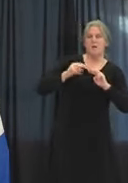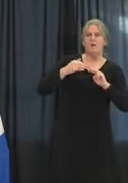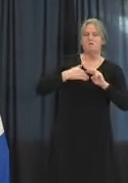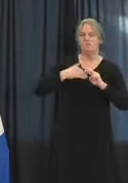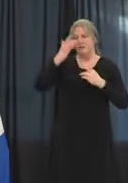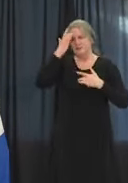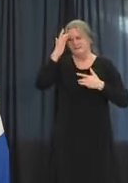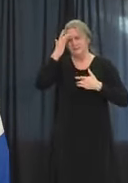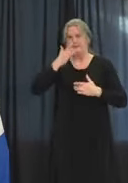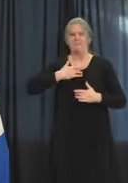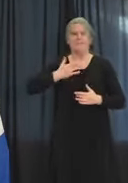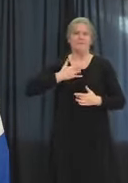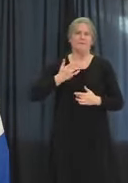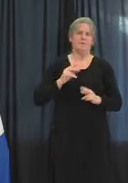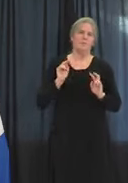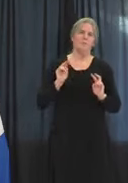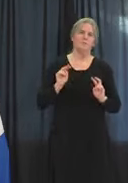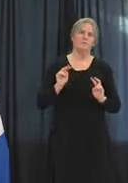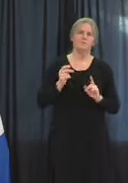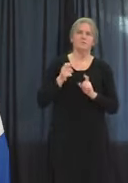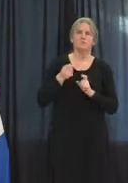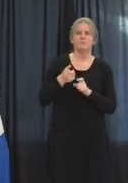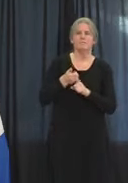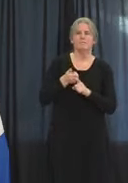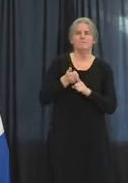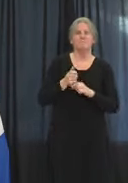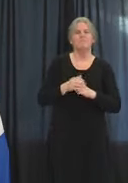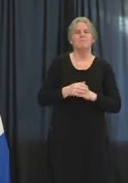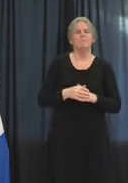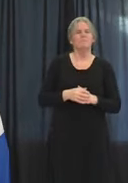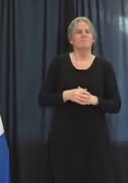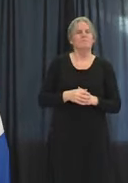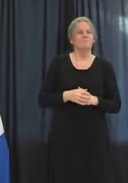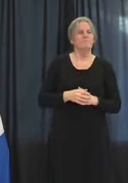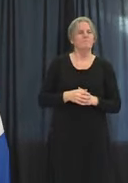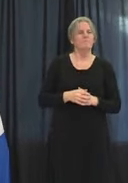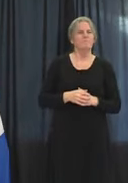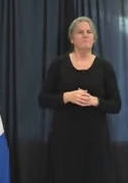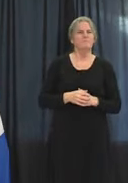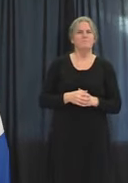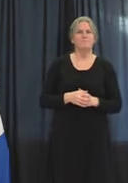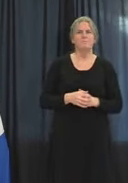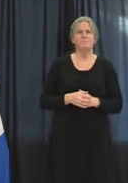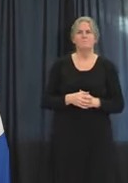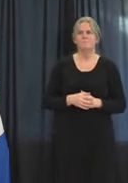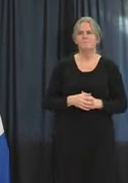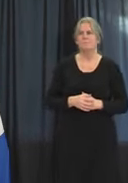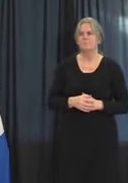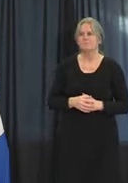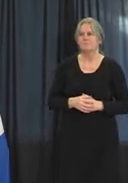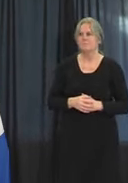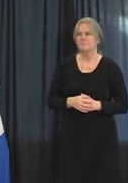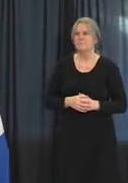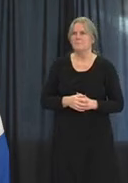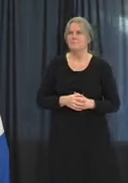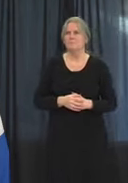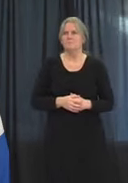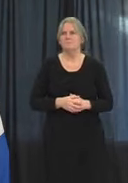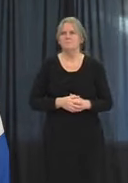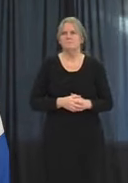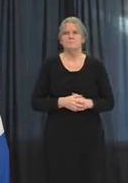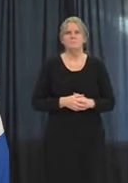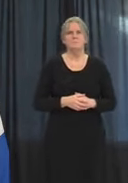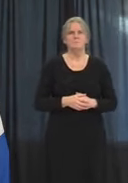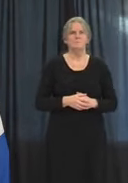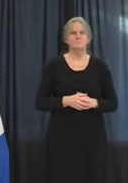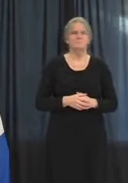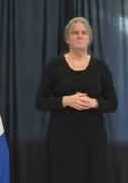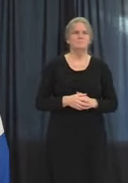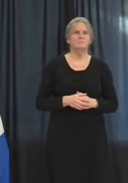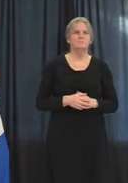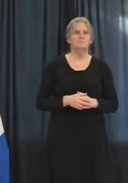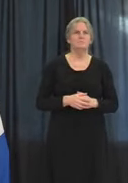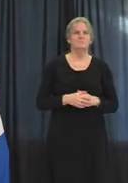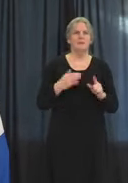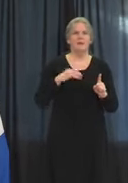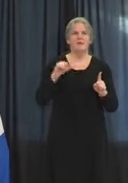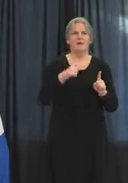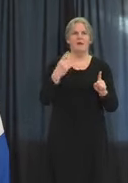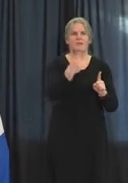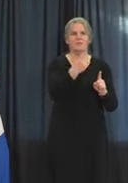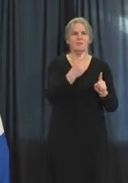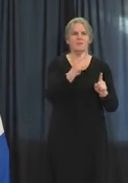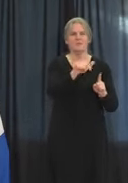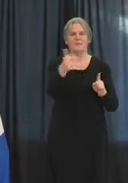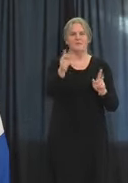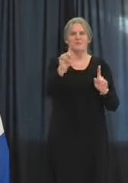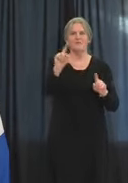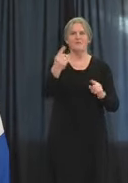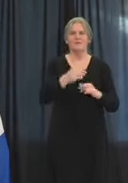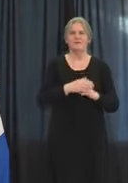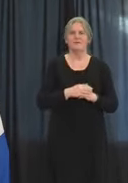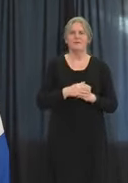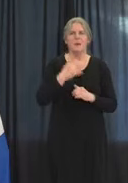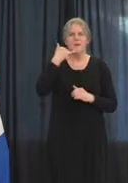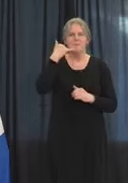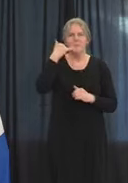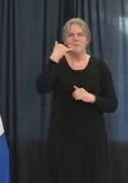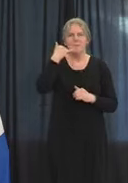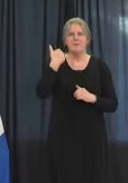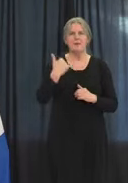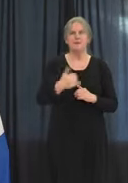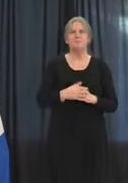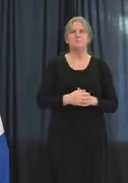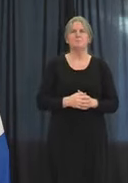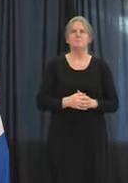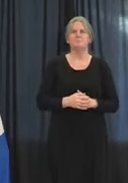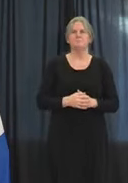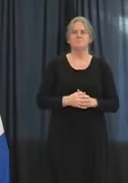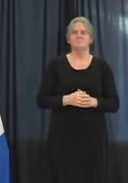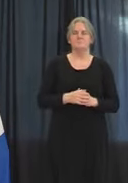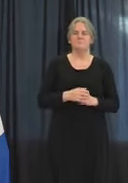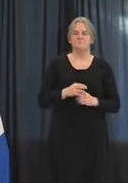have to self isolate.